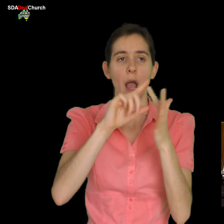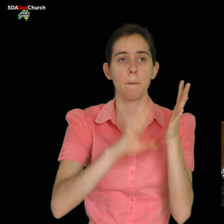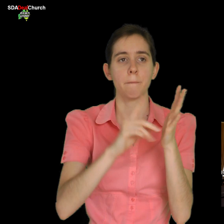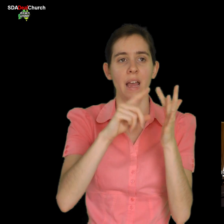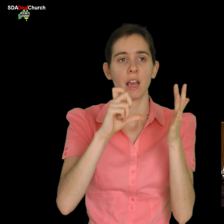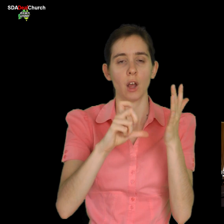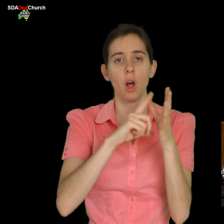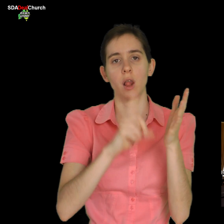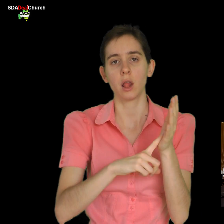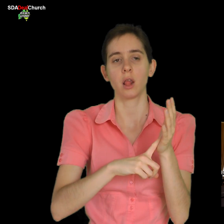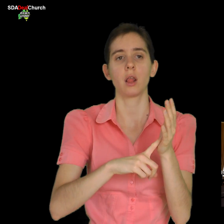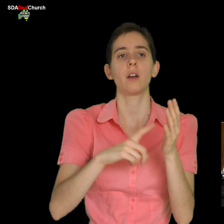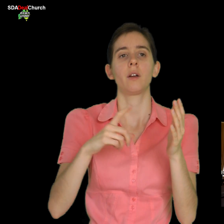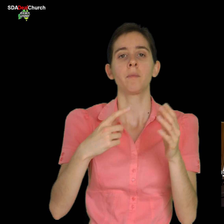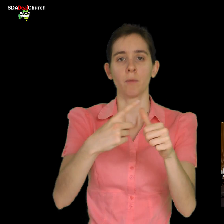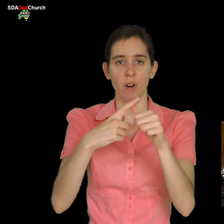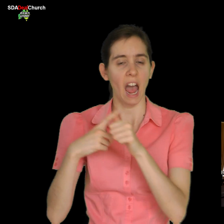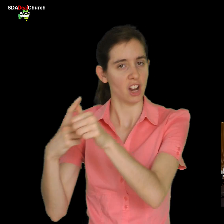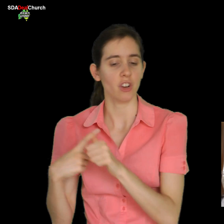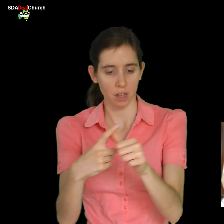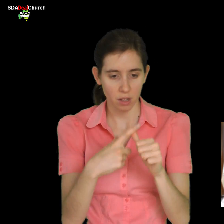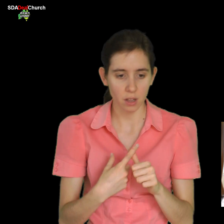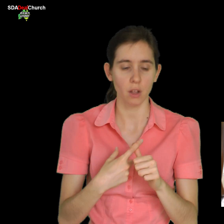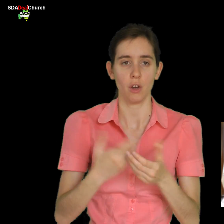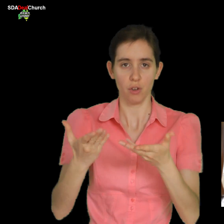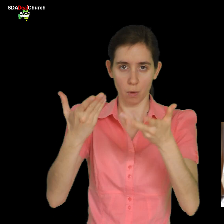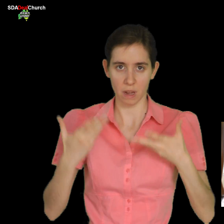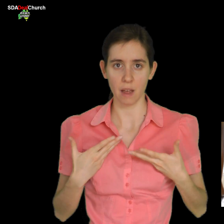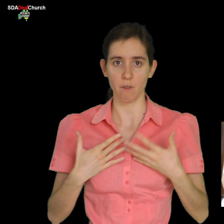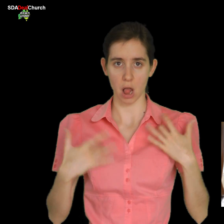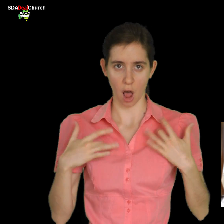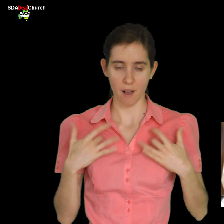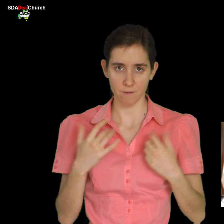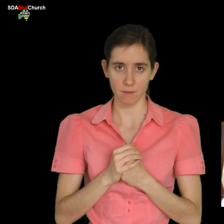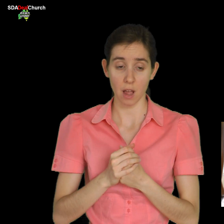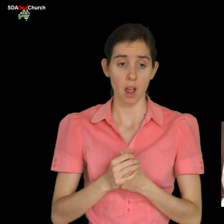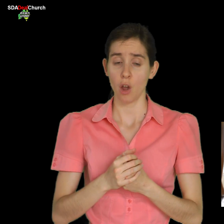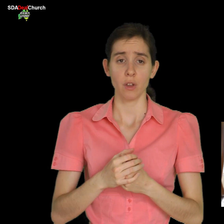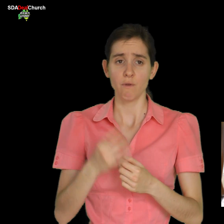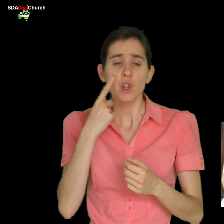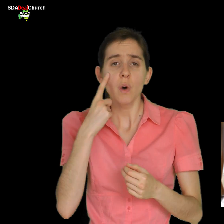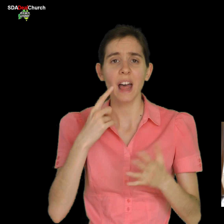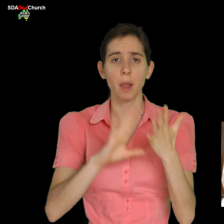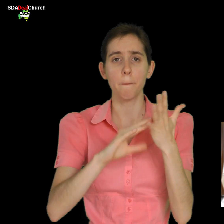right rate, for us to have life. Mathematical modeling indicates this is completely impossible to happen by